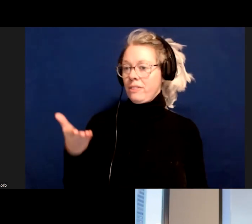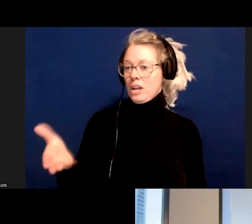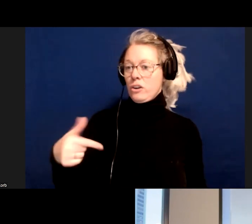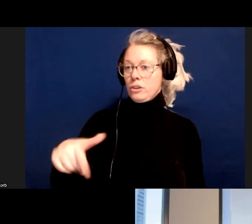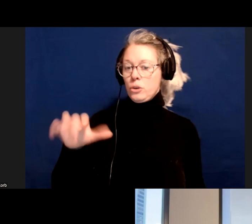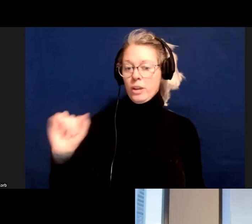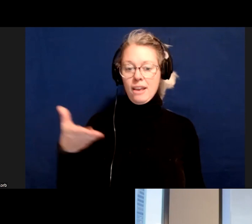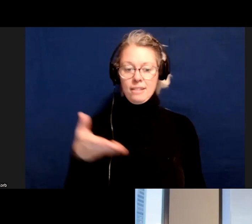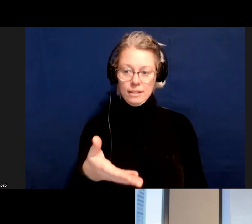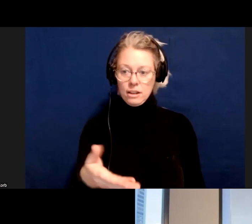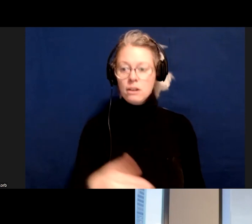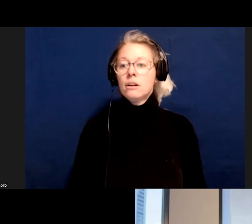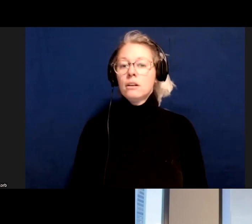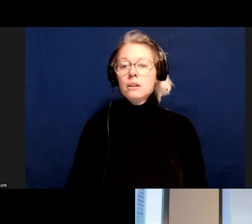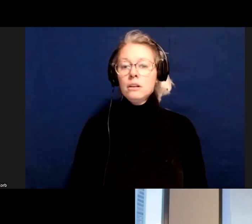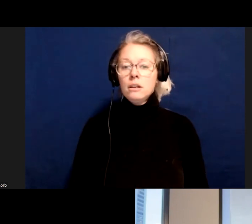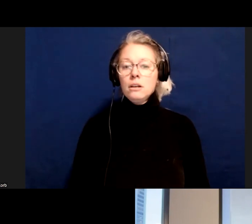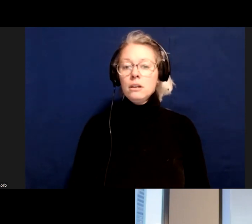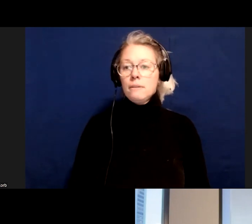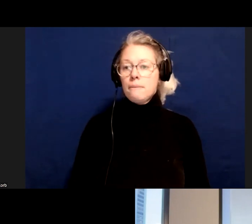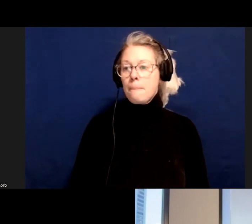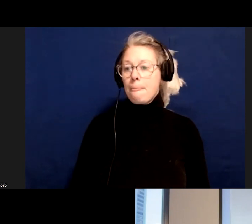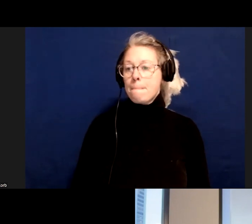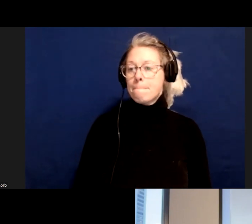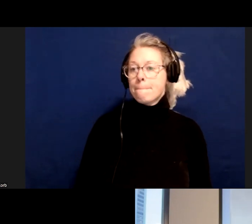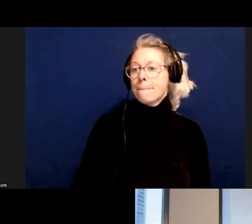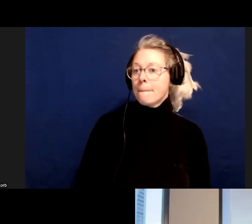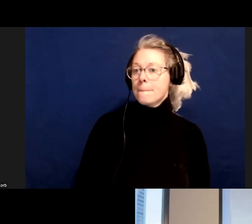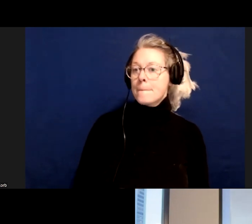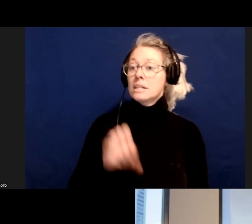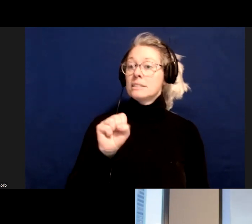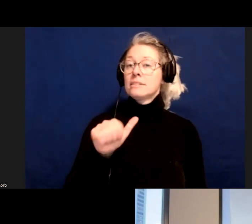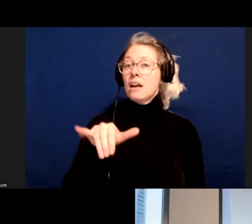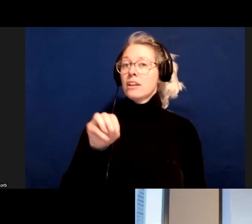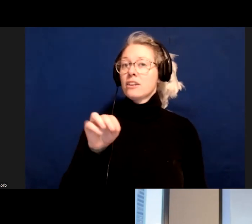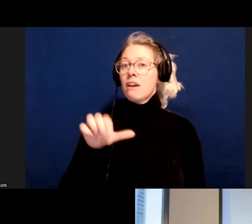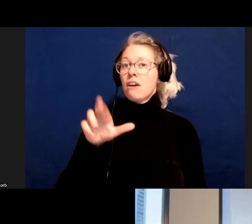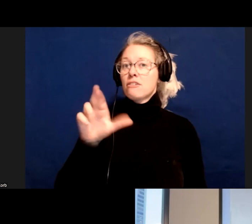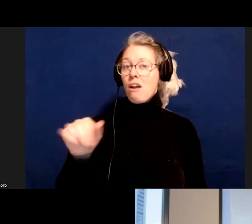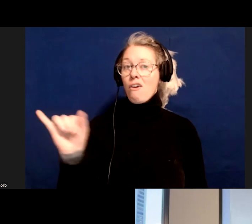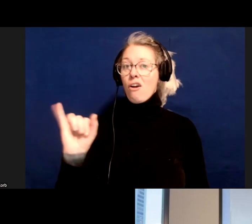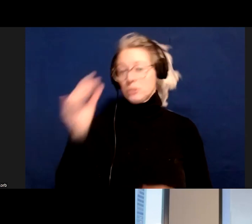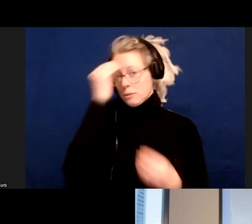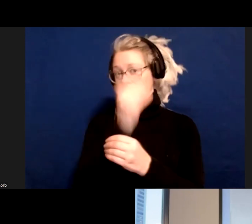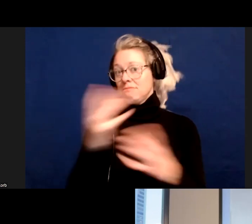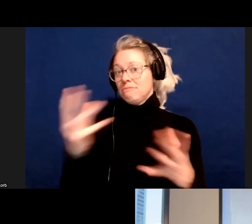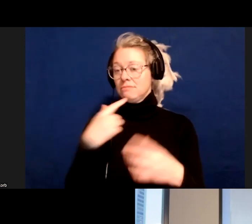But Sayonara Cunha, who is our community liaison, has reminded us that there is an upcoming